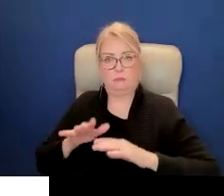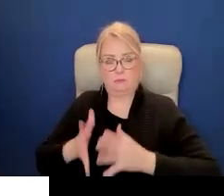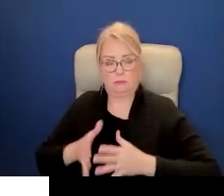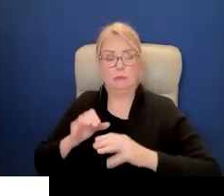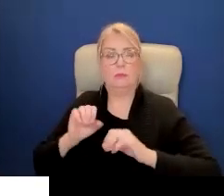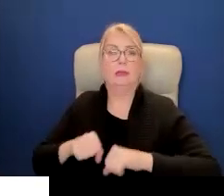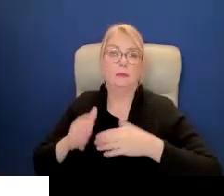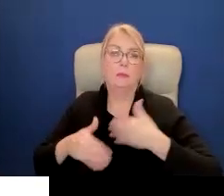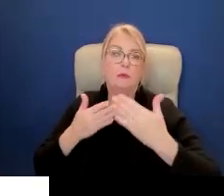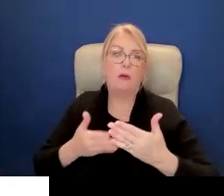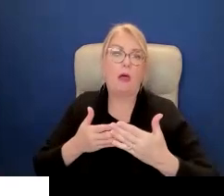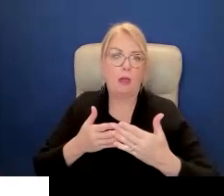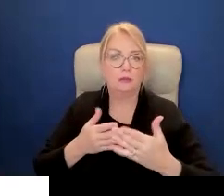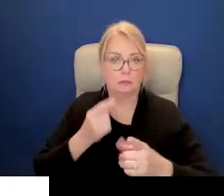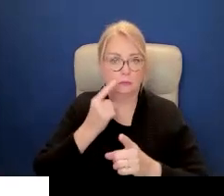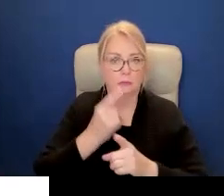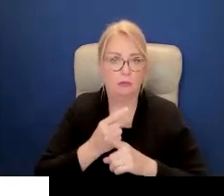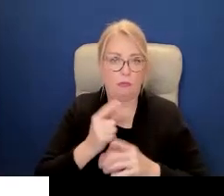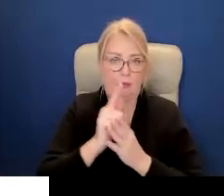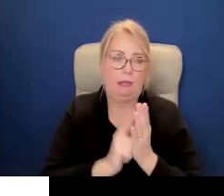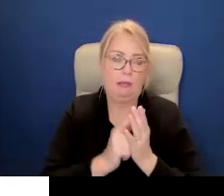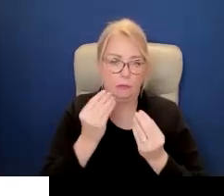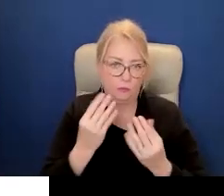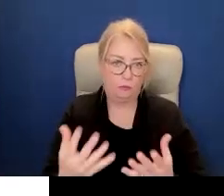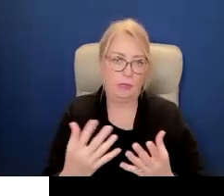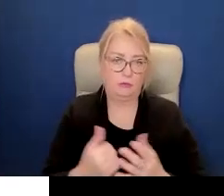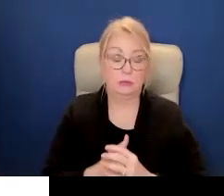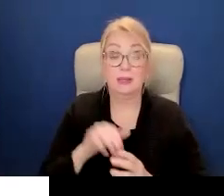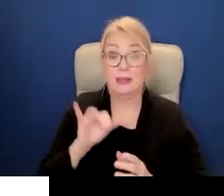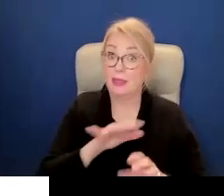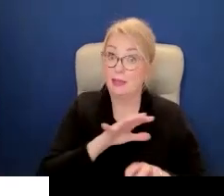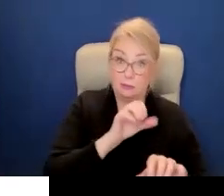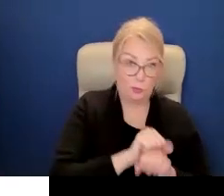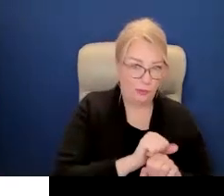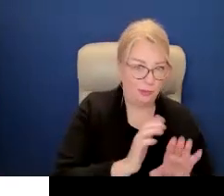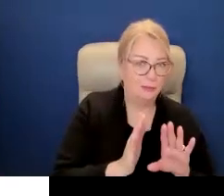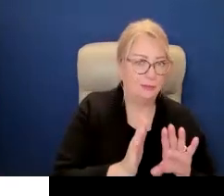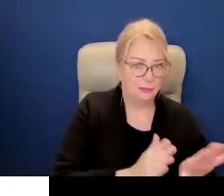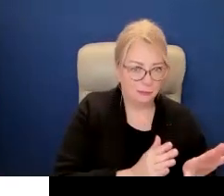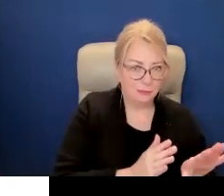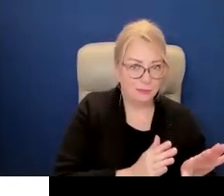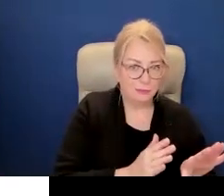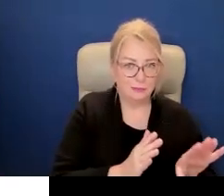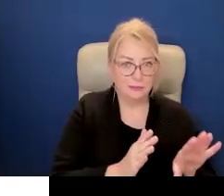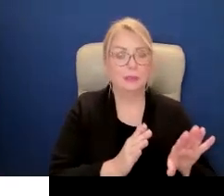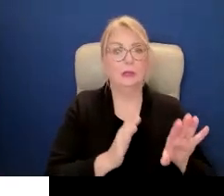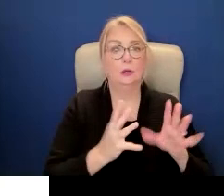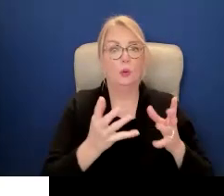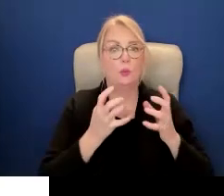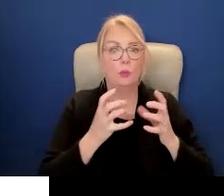Now that's an appointment for a consultation. And ideally we want people to be making consultations.